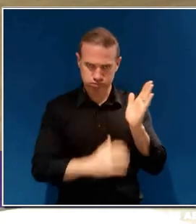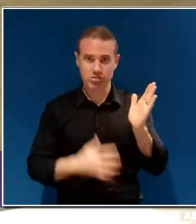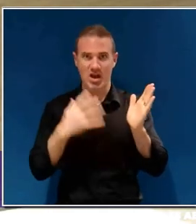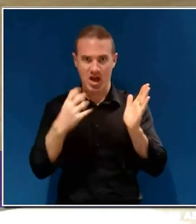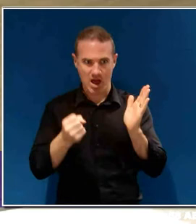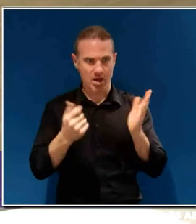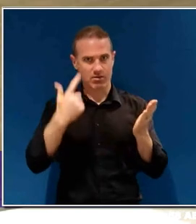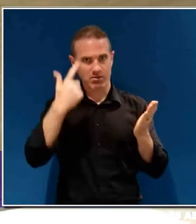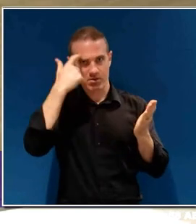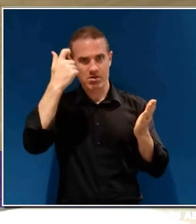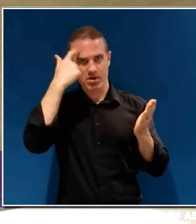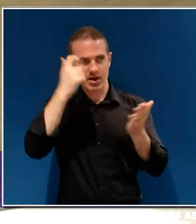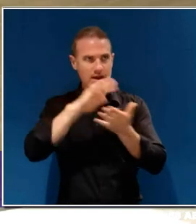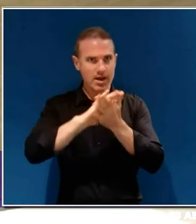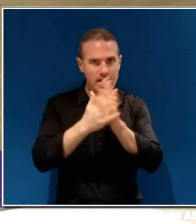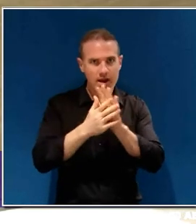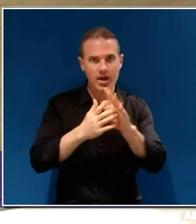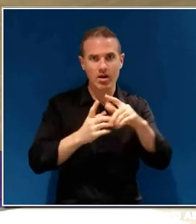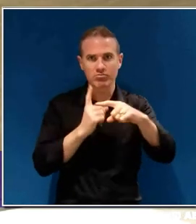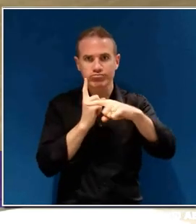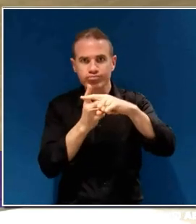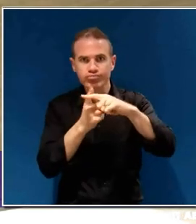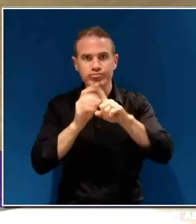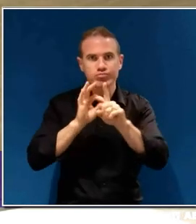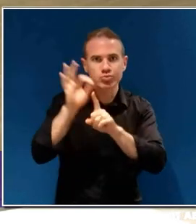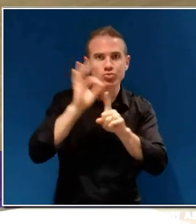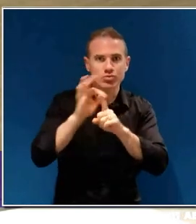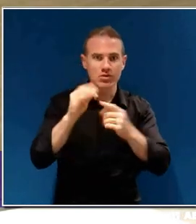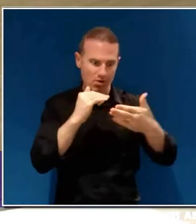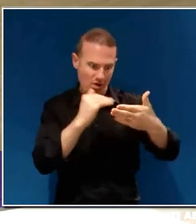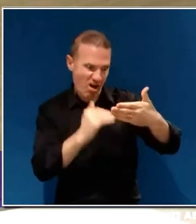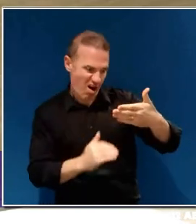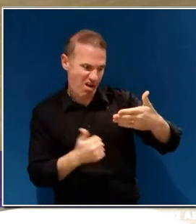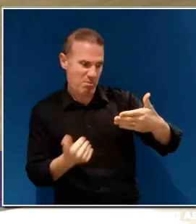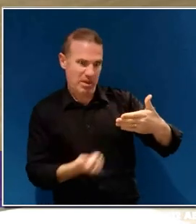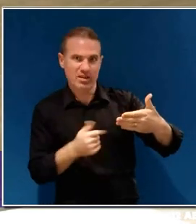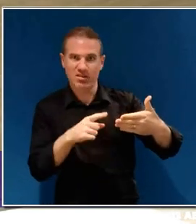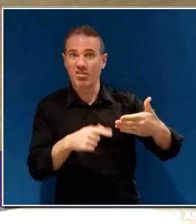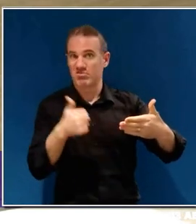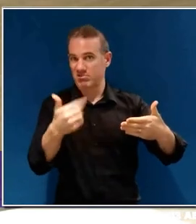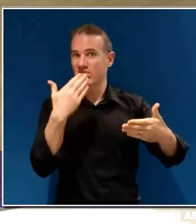Before I finish up my questions, I want to ask you, and I'm taking